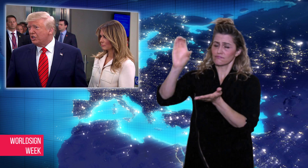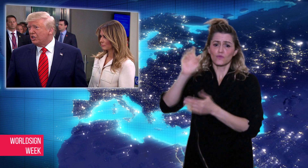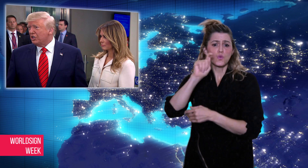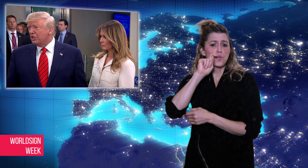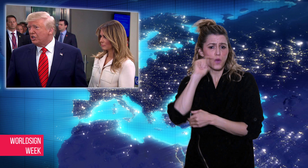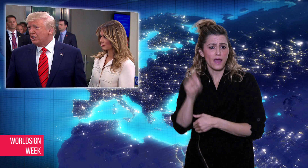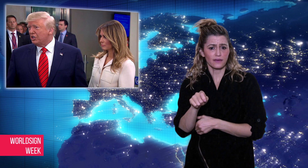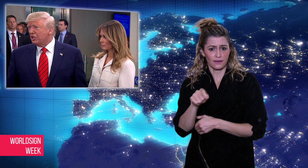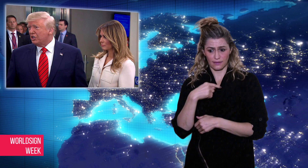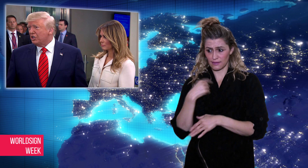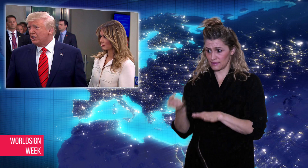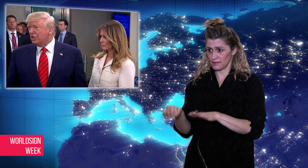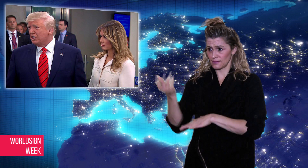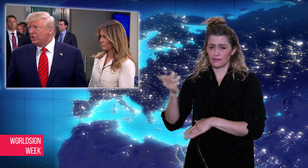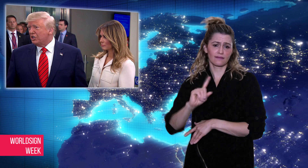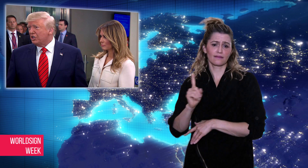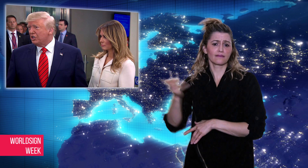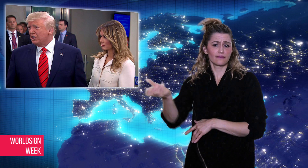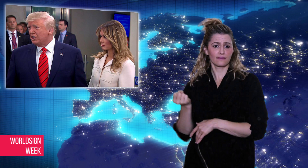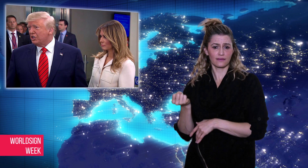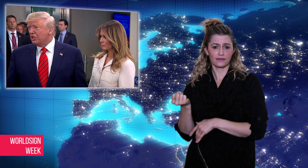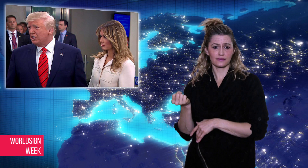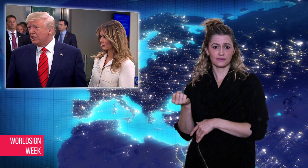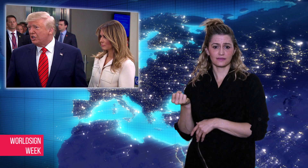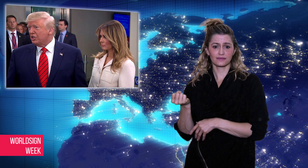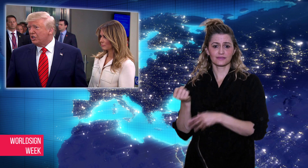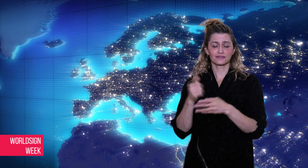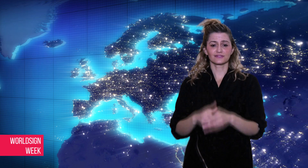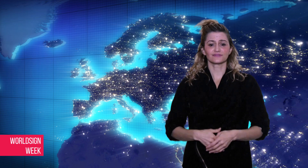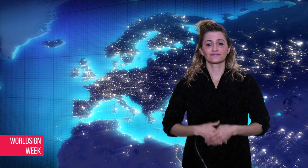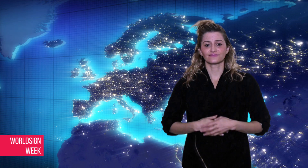to finance Ukraine.